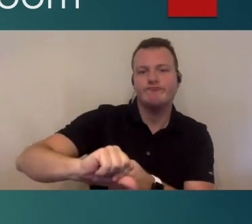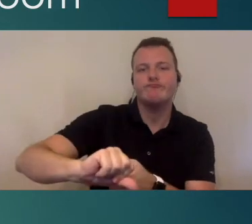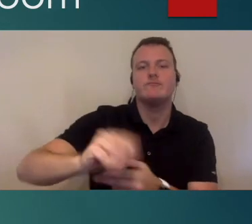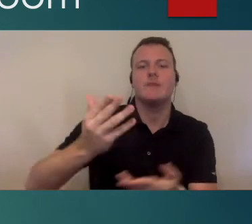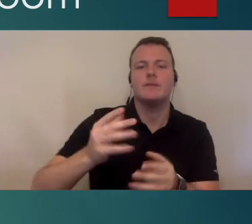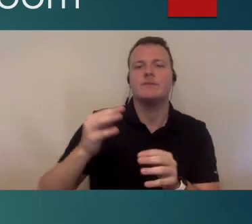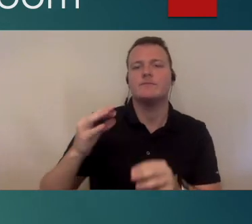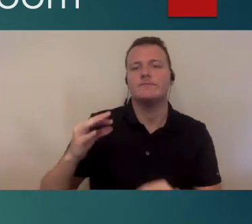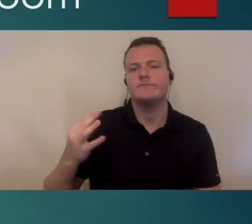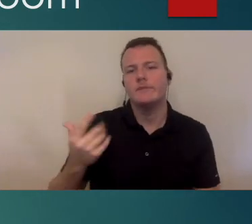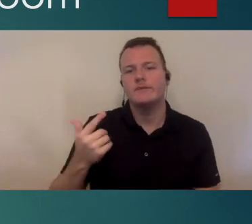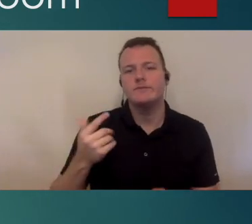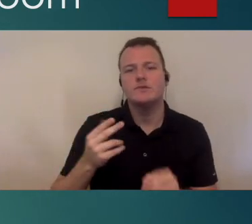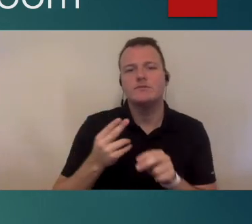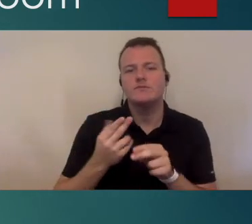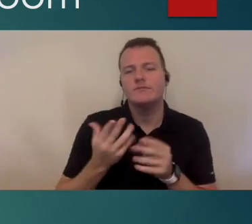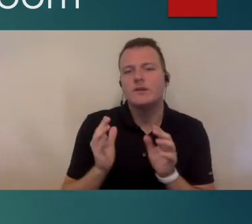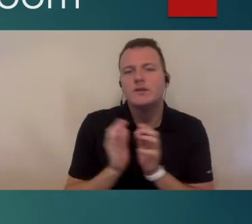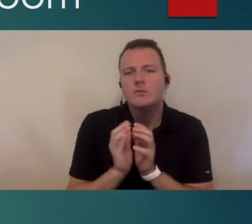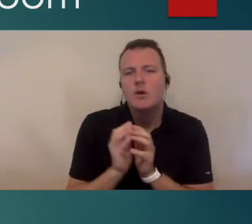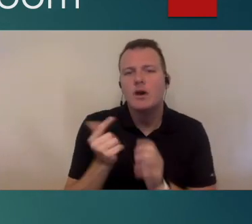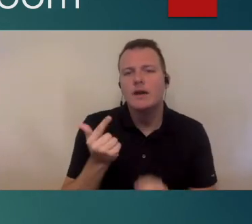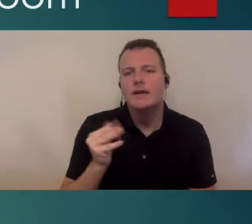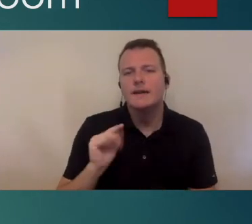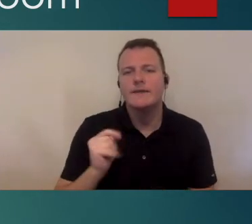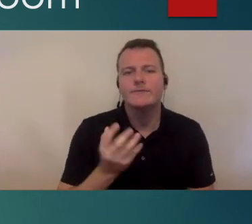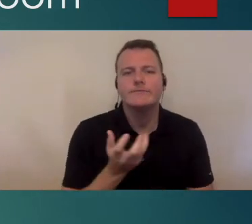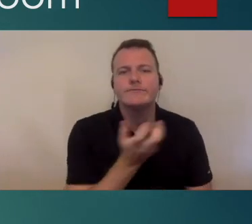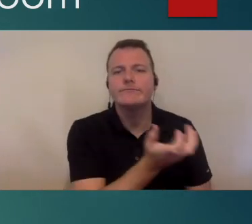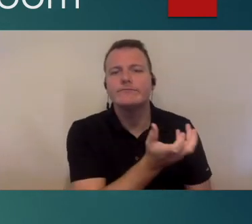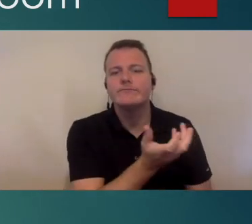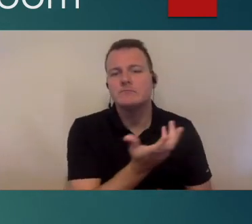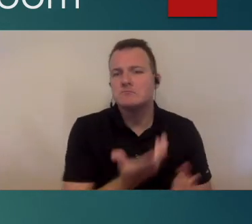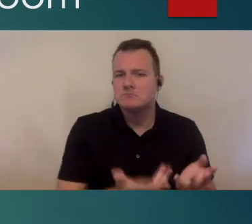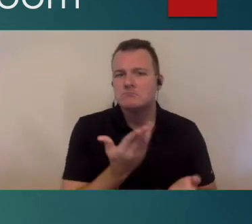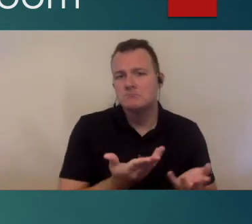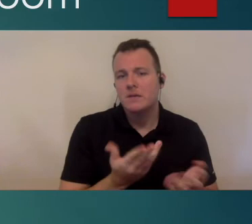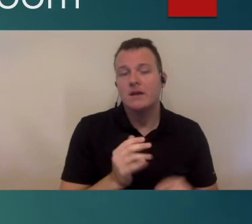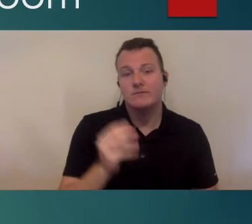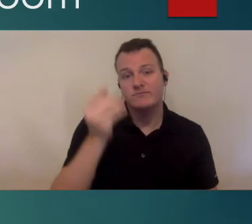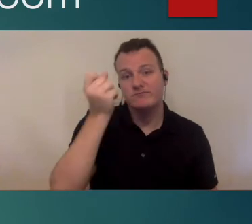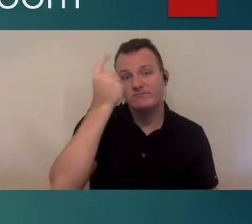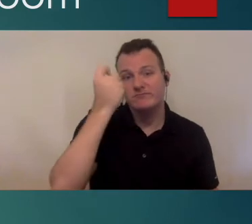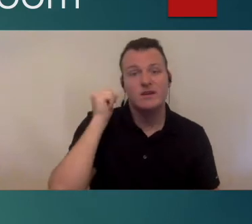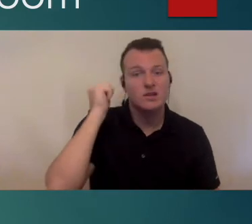well. Again audiology is a small community, so if you're going to decline